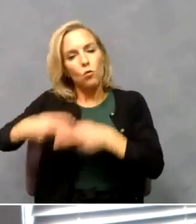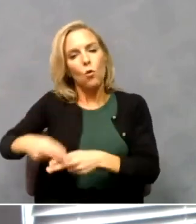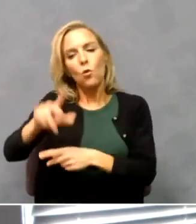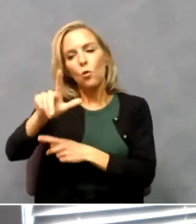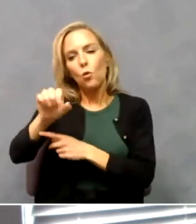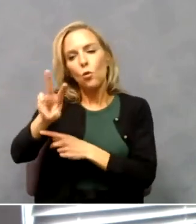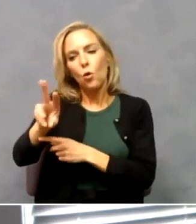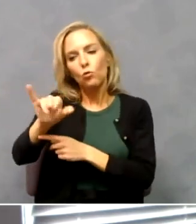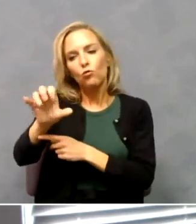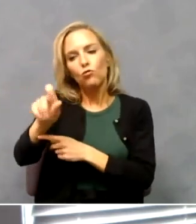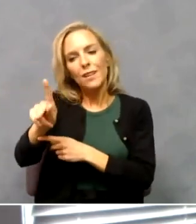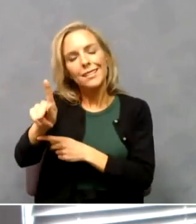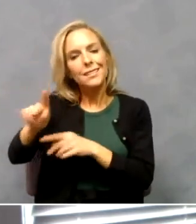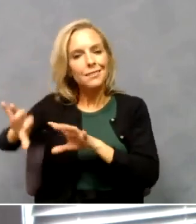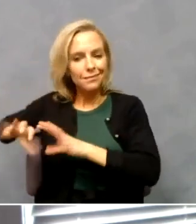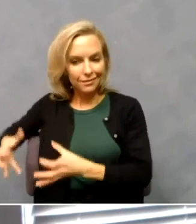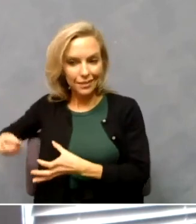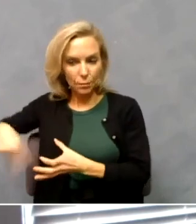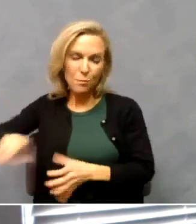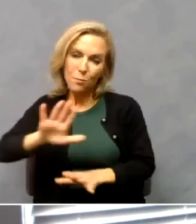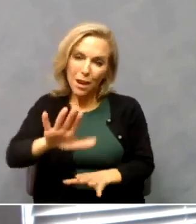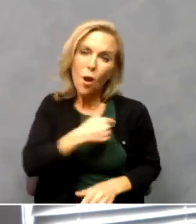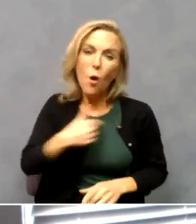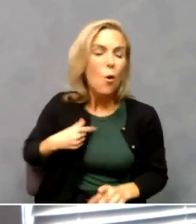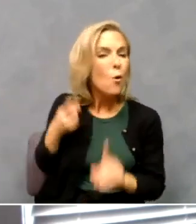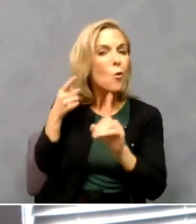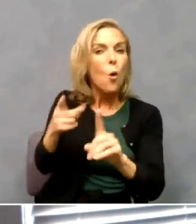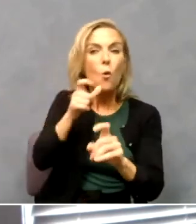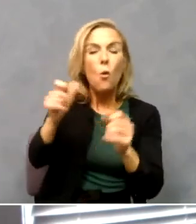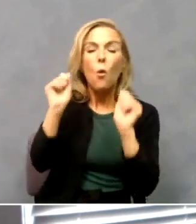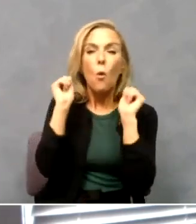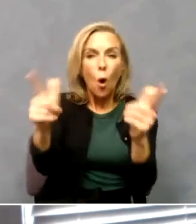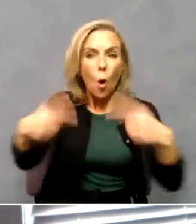sure everyone who wants to be vaccinated has access to it in a